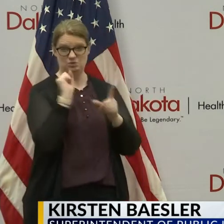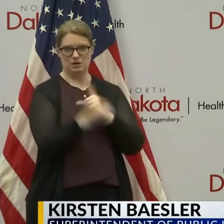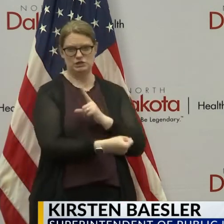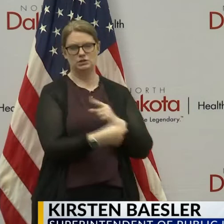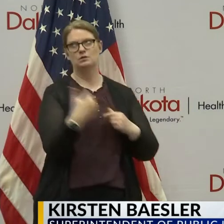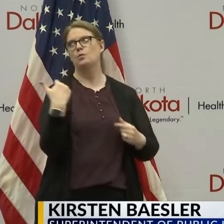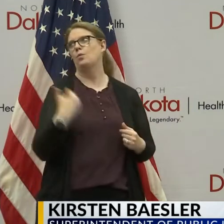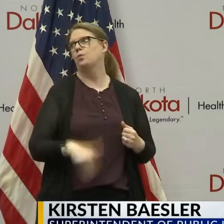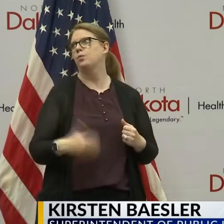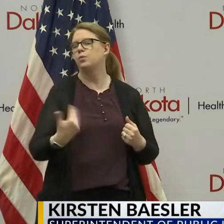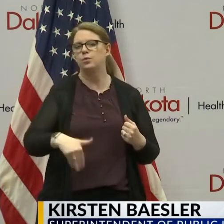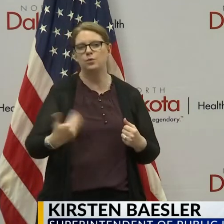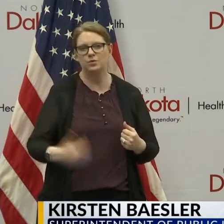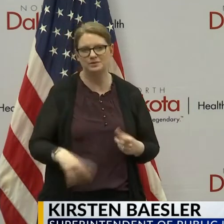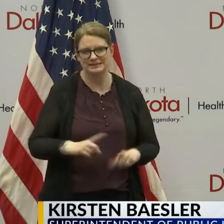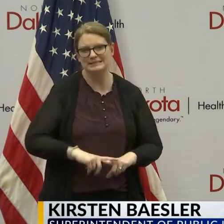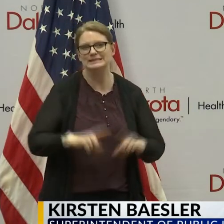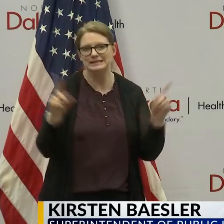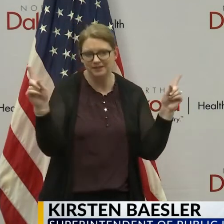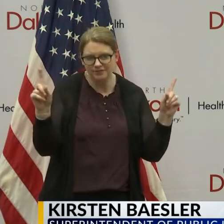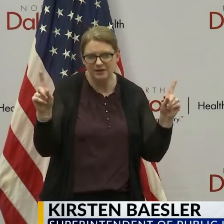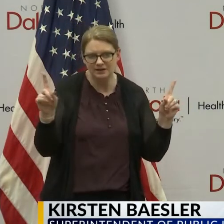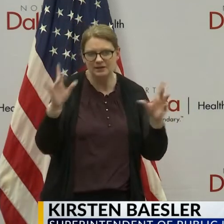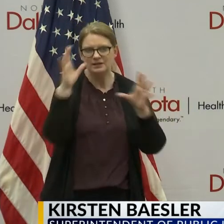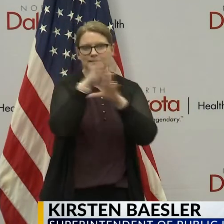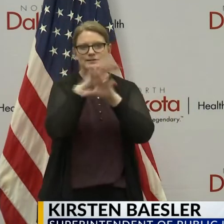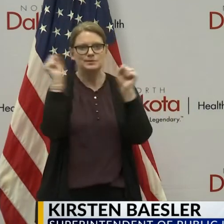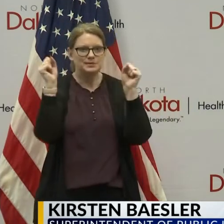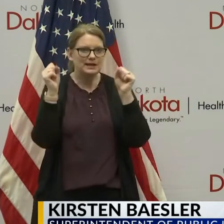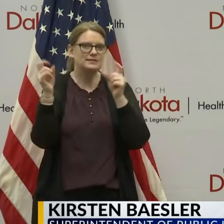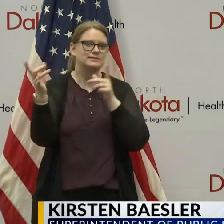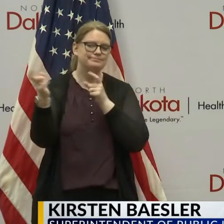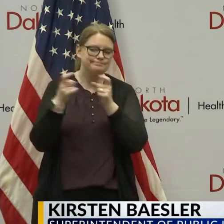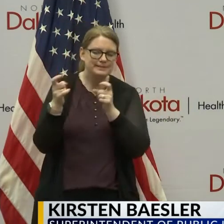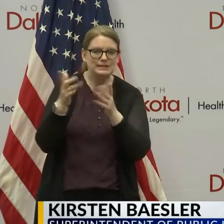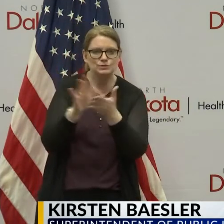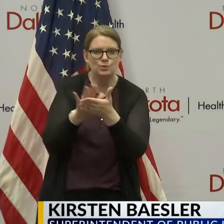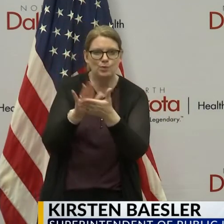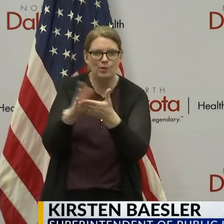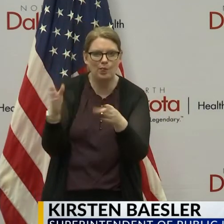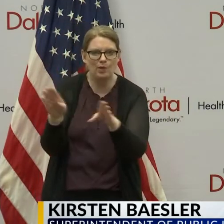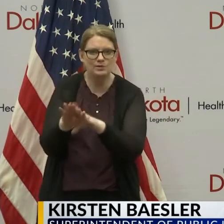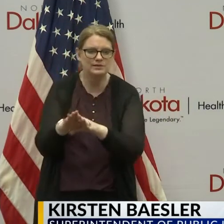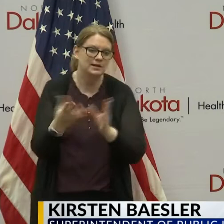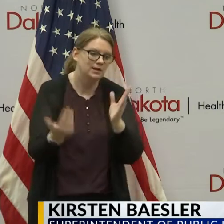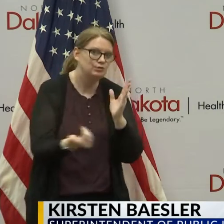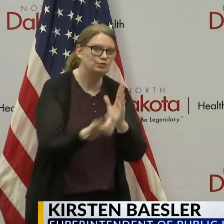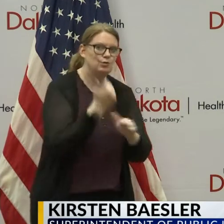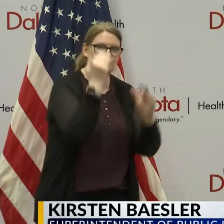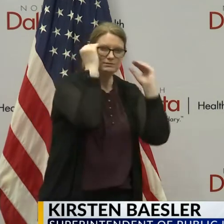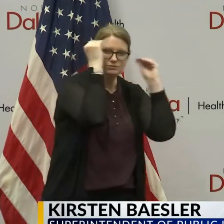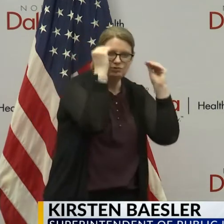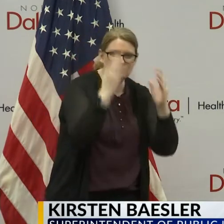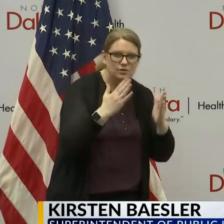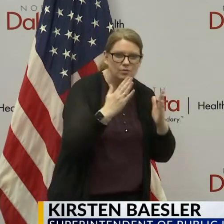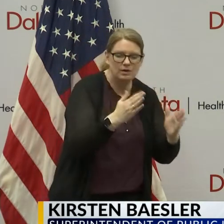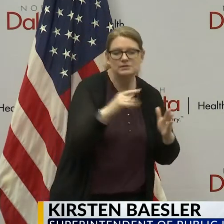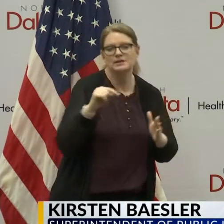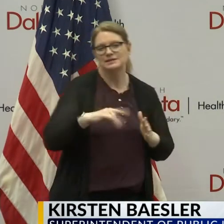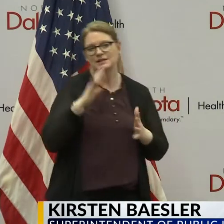TO STUDENT SUCCESS. HOWEVER, WE ALSO MUST ACKNOWLEDGE THAT WE ARE GOING THROUGH EXTRAORDINARY TIMES. WE ARE ASKING OUR SUPERINTENDENTS TO MANAGE